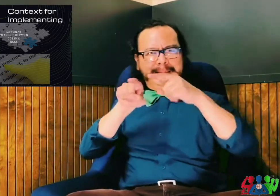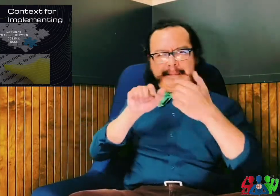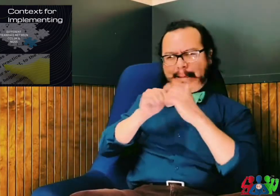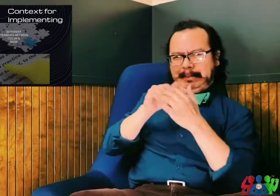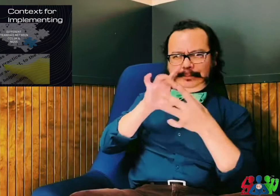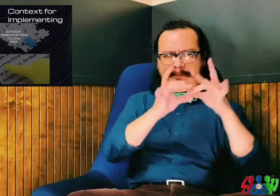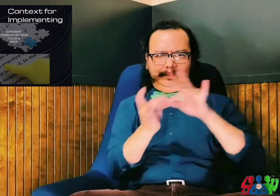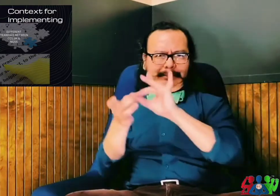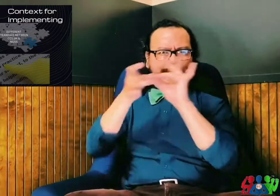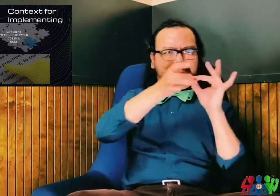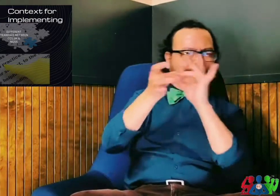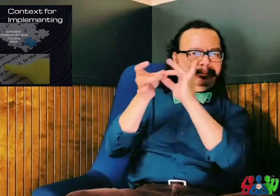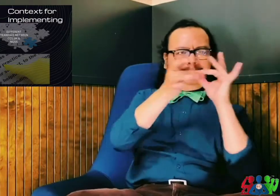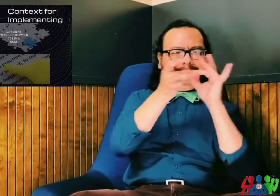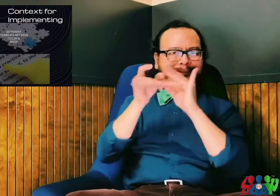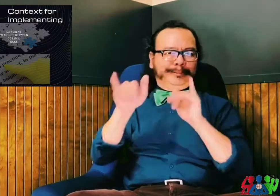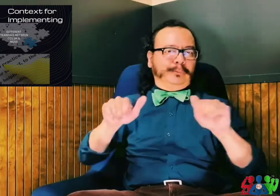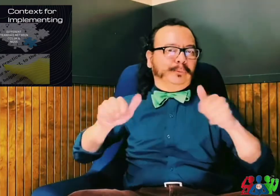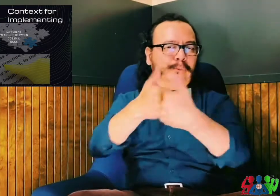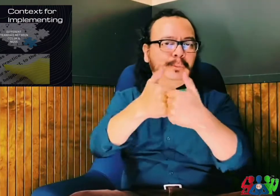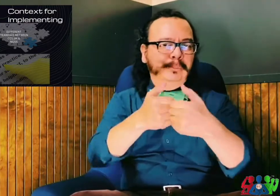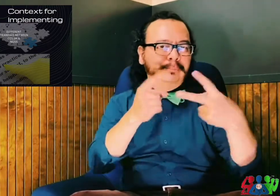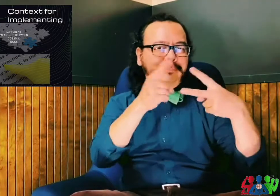The effect sizes can vary depending on how science and mathematics are offered to be connected. That is the first challenge.